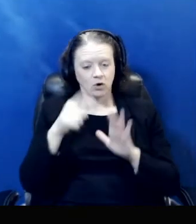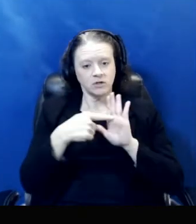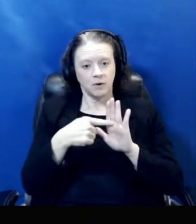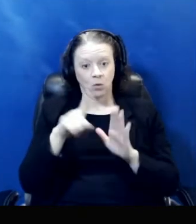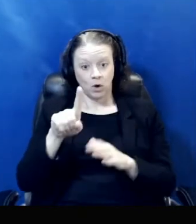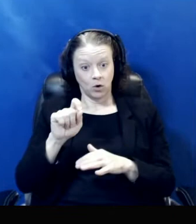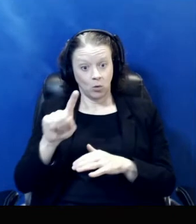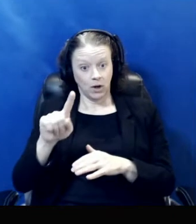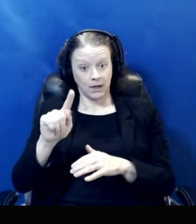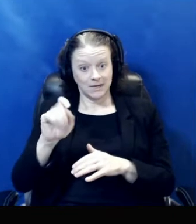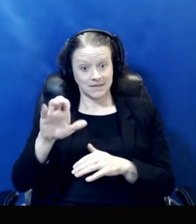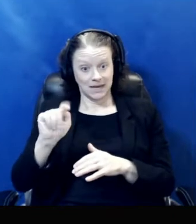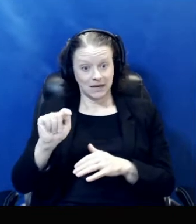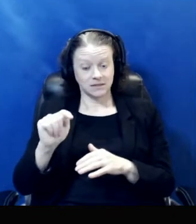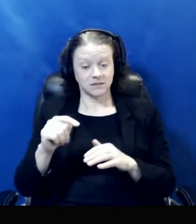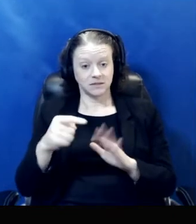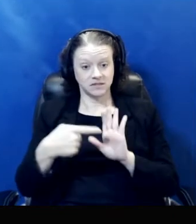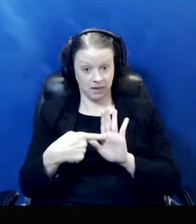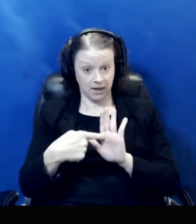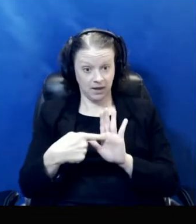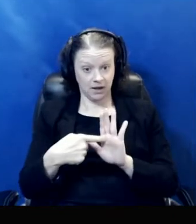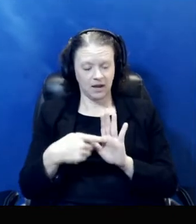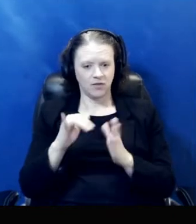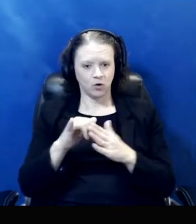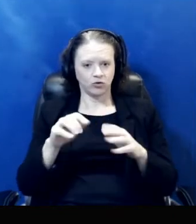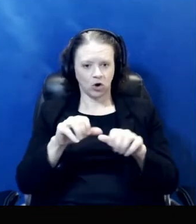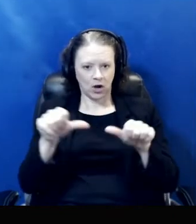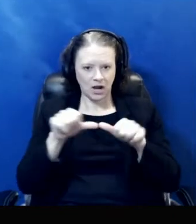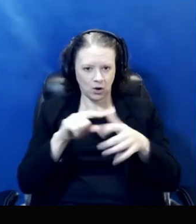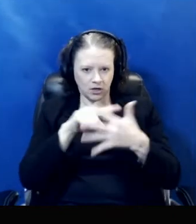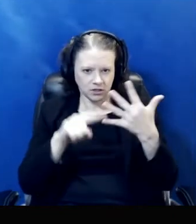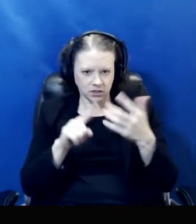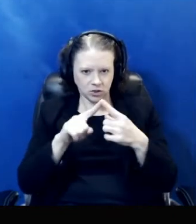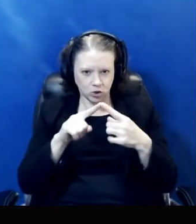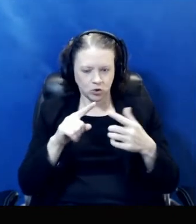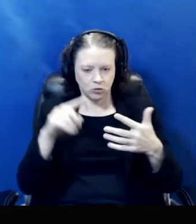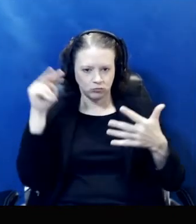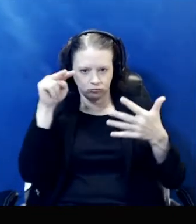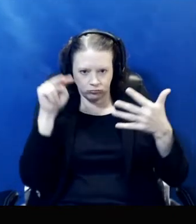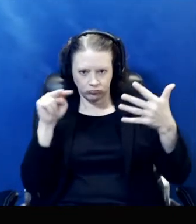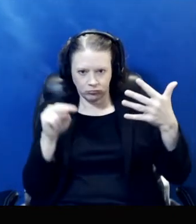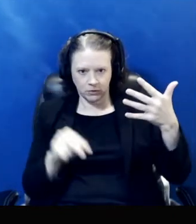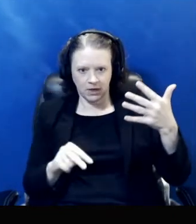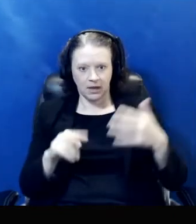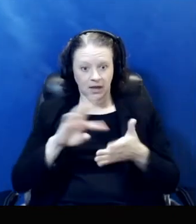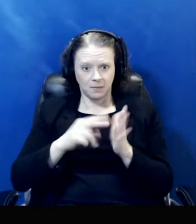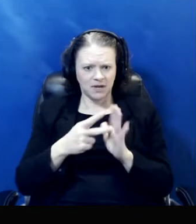and essentially this list is a reminder to not forget about these areas that may be overlooked.